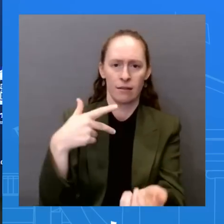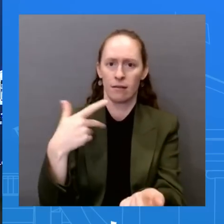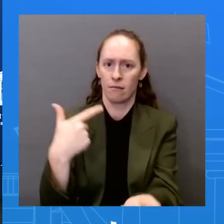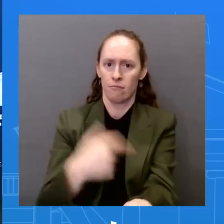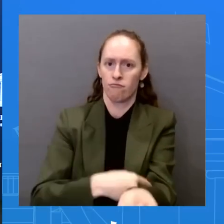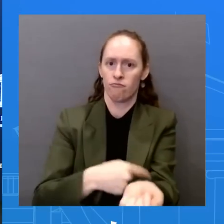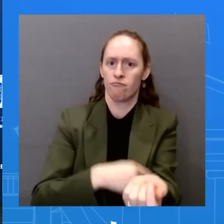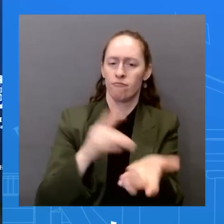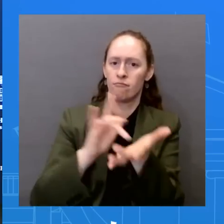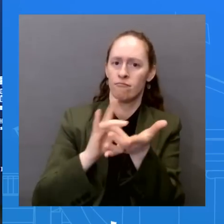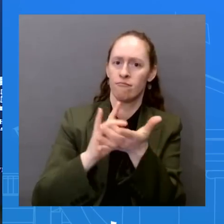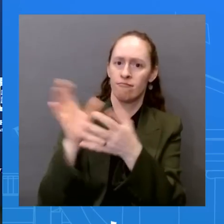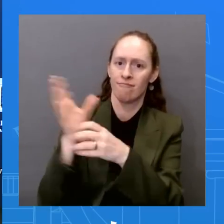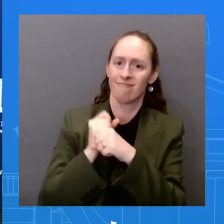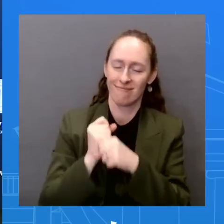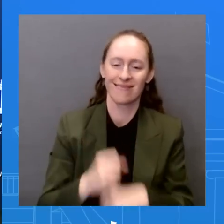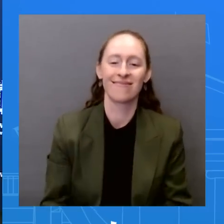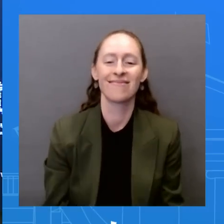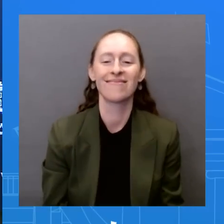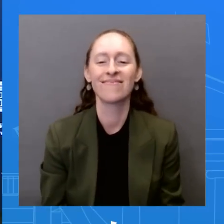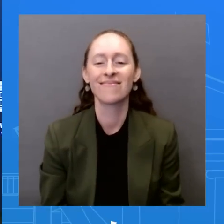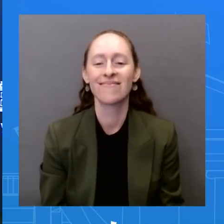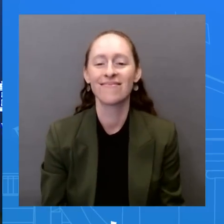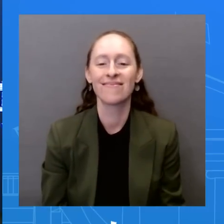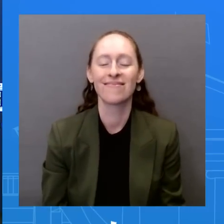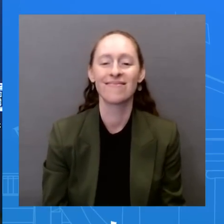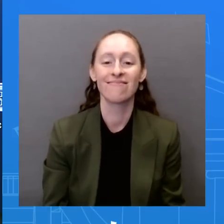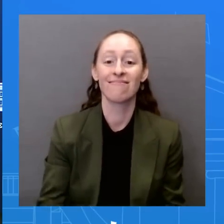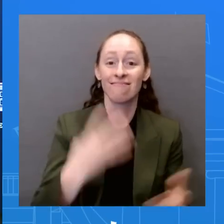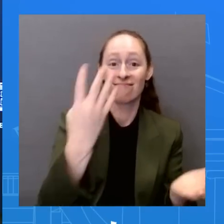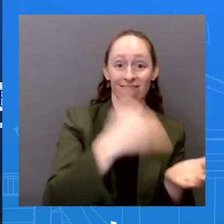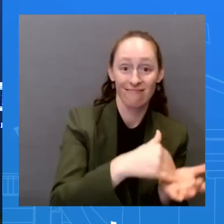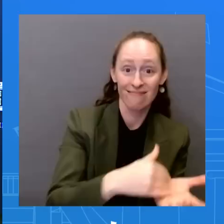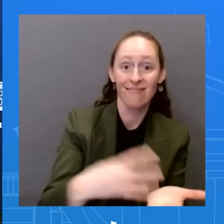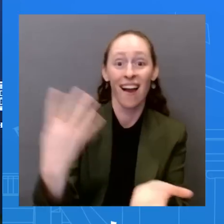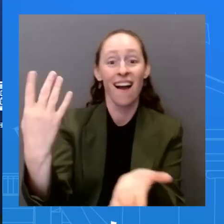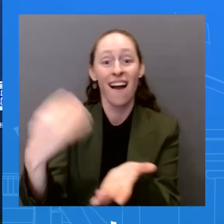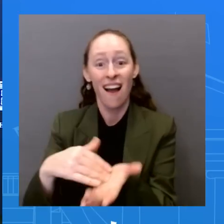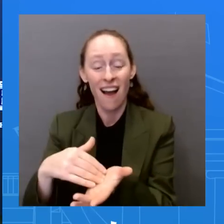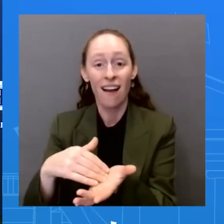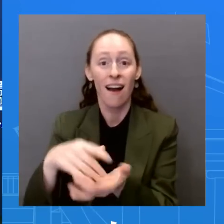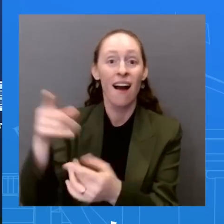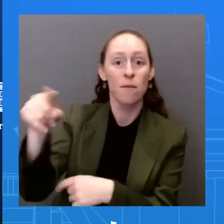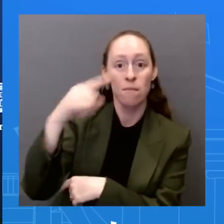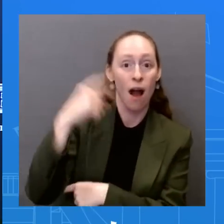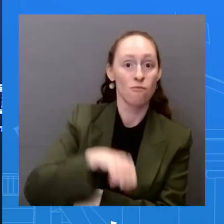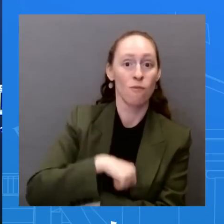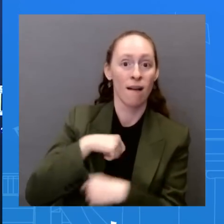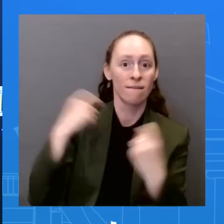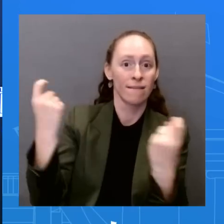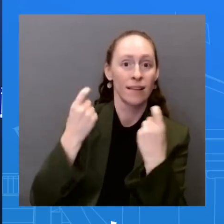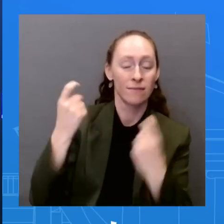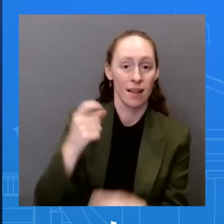That means thousands of individuals are being -- getting their protection against monkeypox